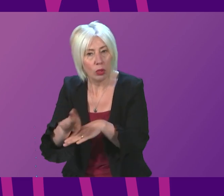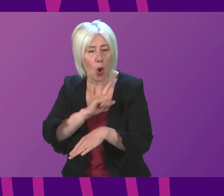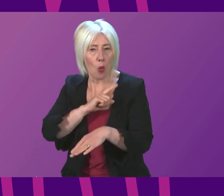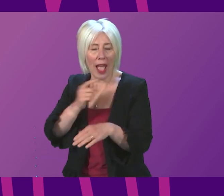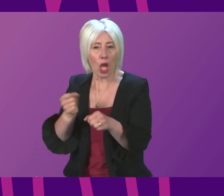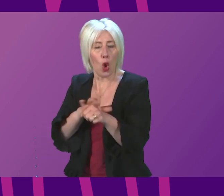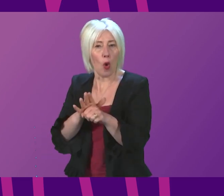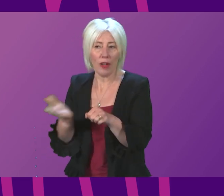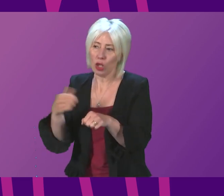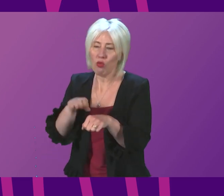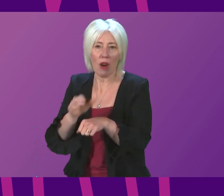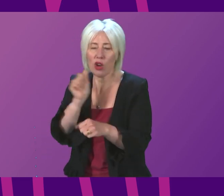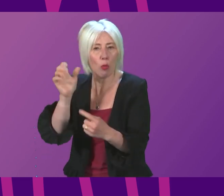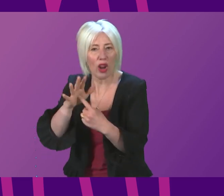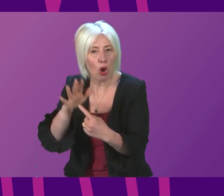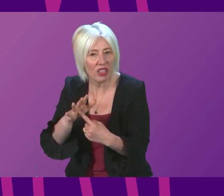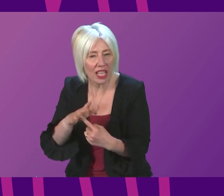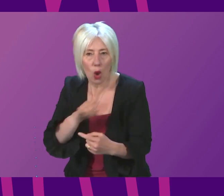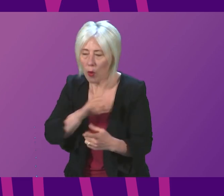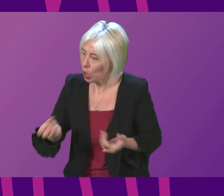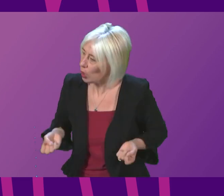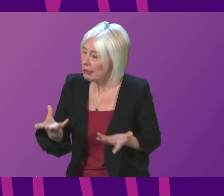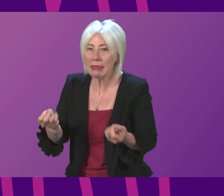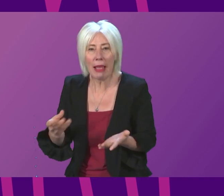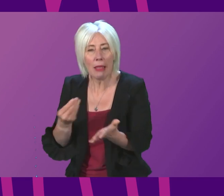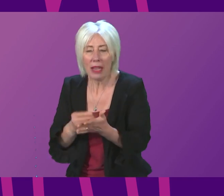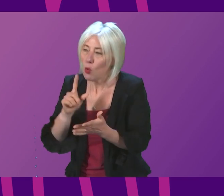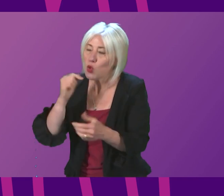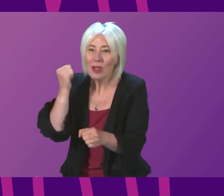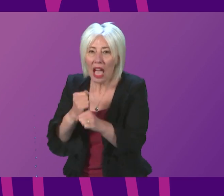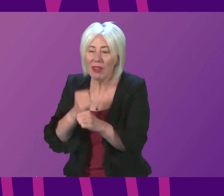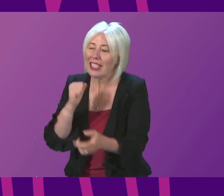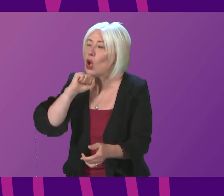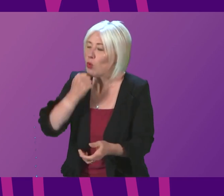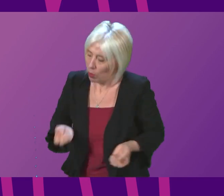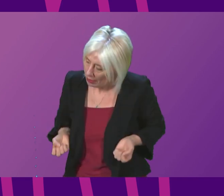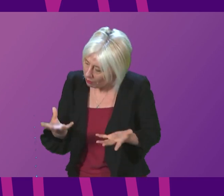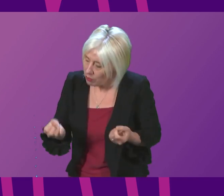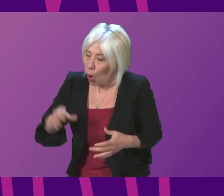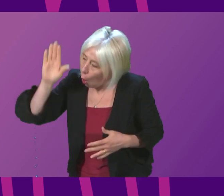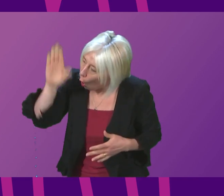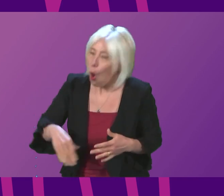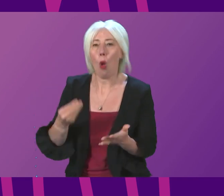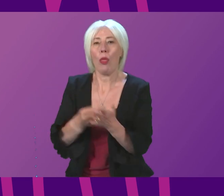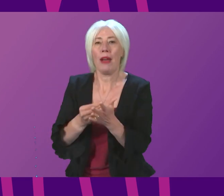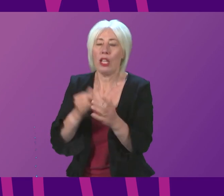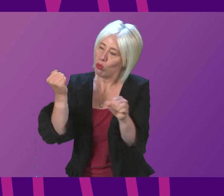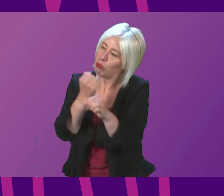Why has that money not been spent? Will the First Minister guarantee that every penny will be spent on rebuilding Scotland?